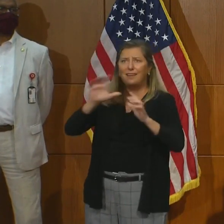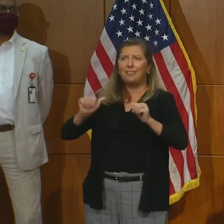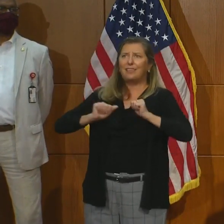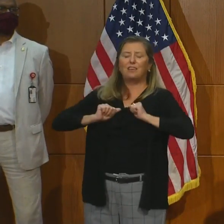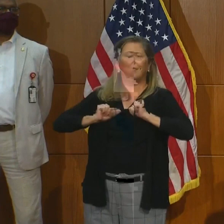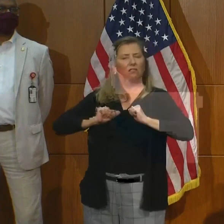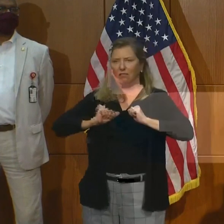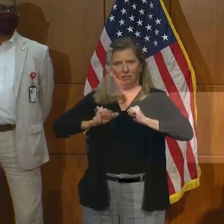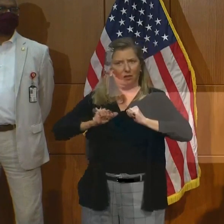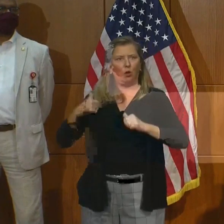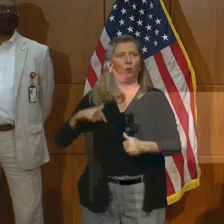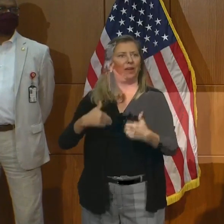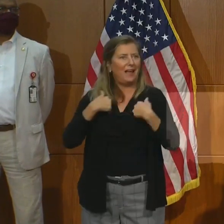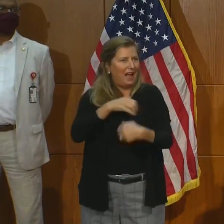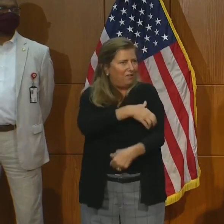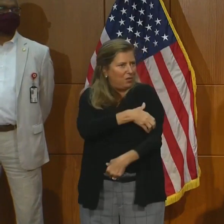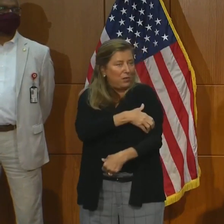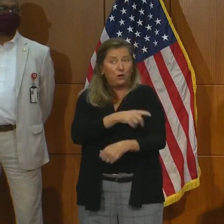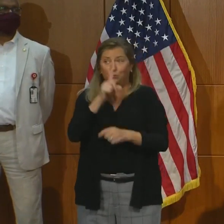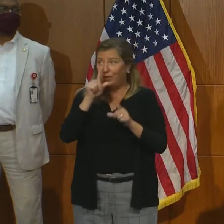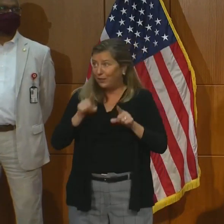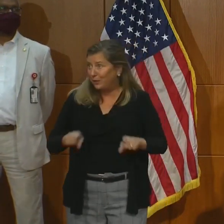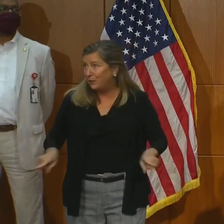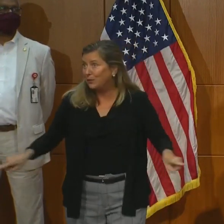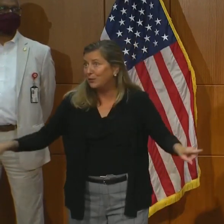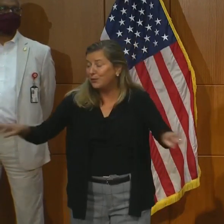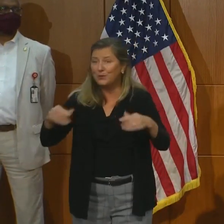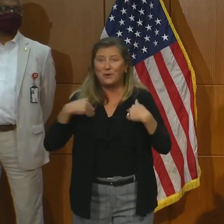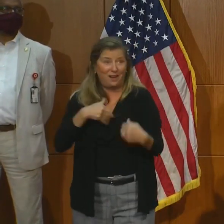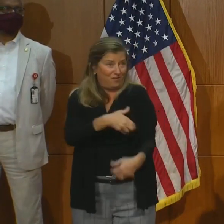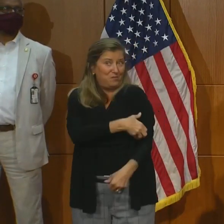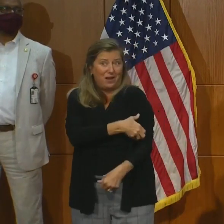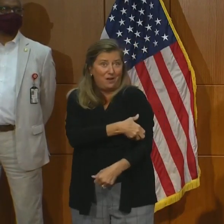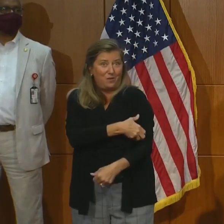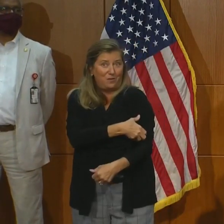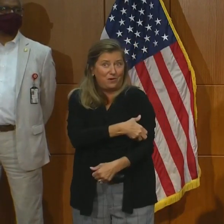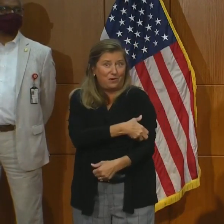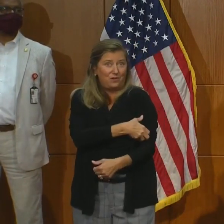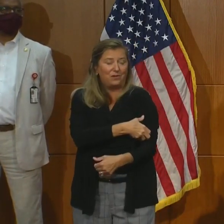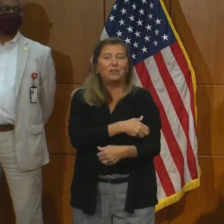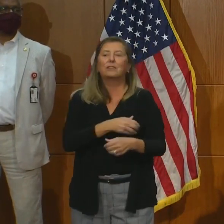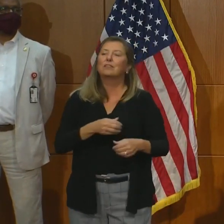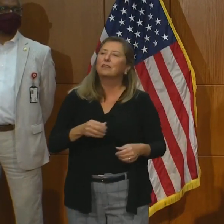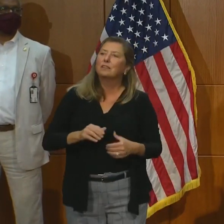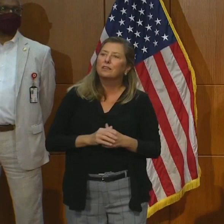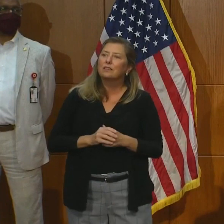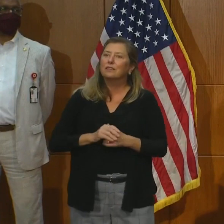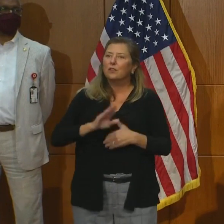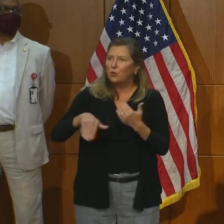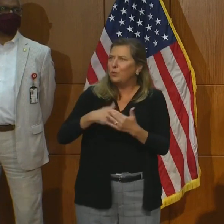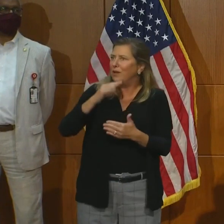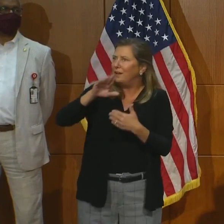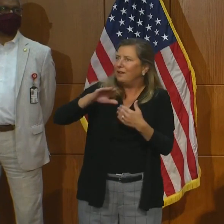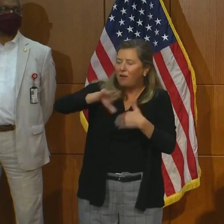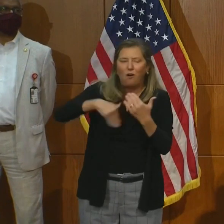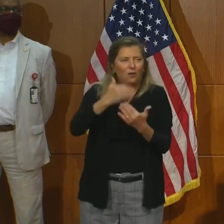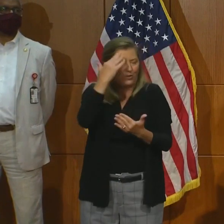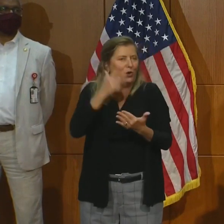BALLOON. I'M PEOPLE SOMETIMES HELPLESS. LIKE THERE'S NOTHING YOU CAN DO. BUT WE DO HAVE THE